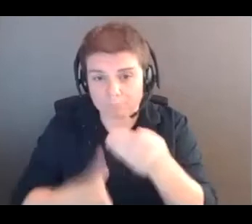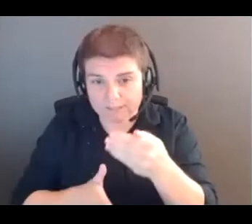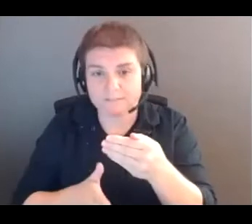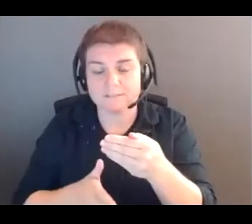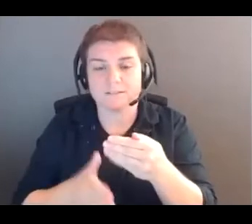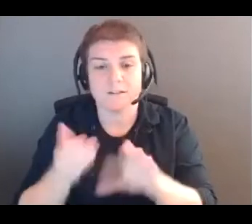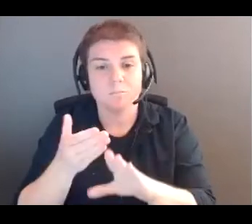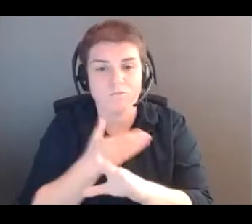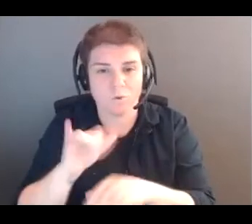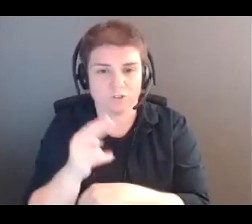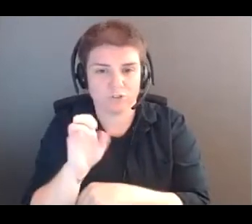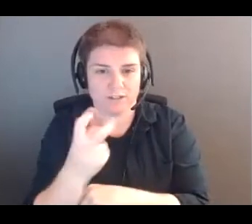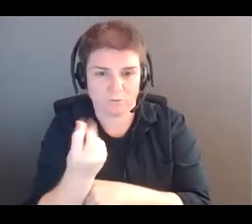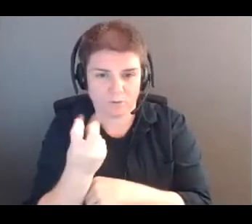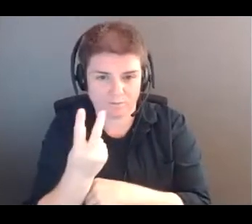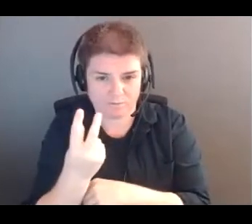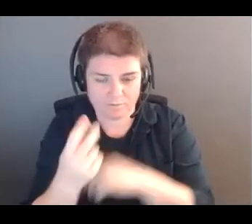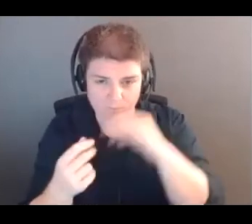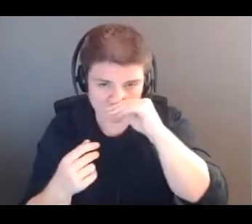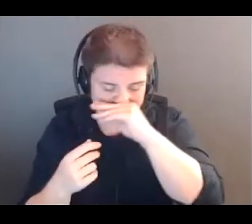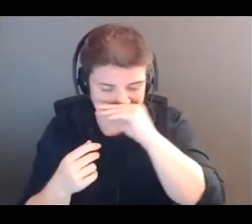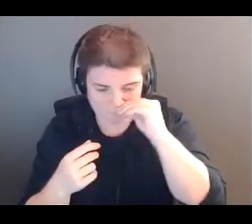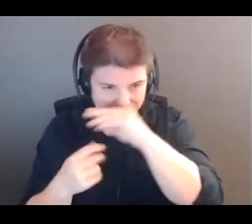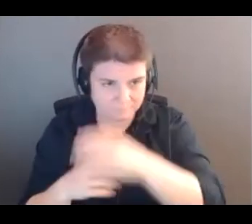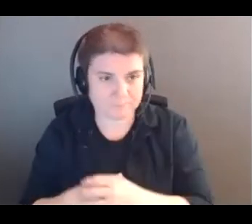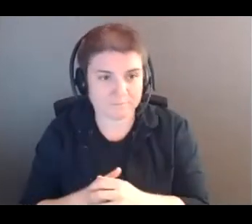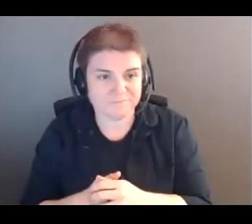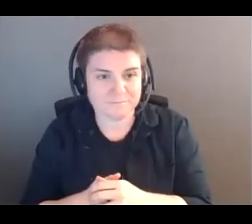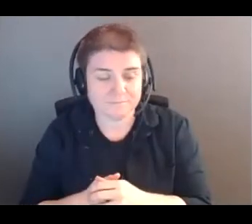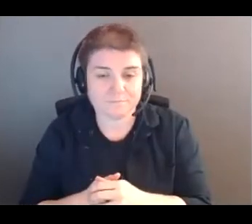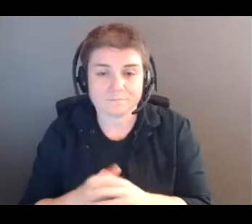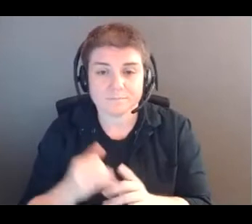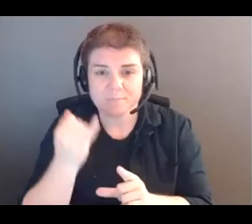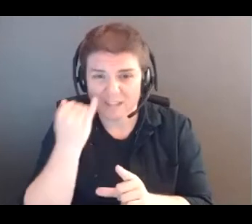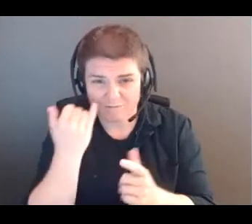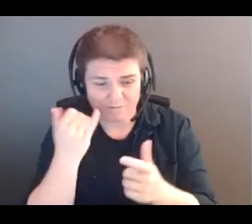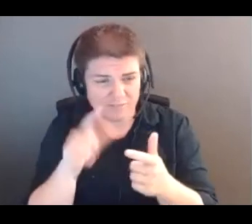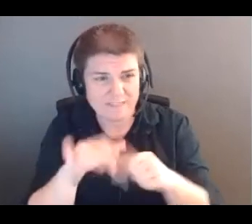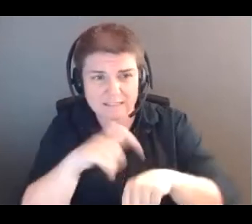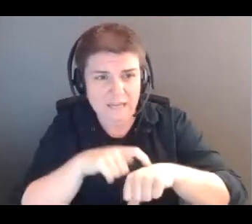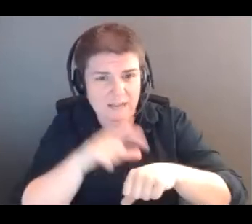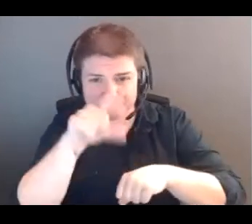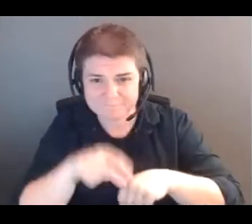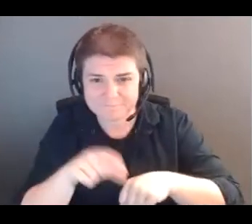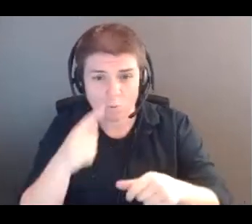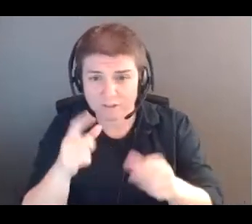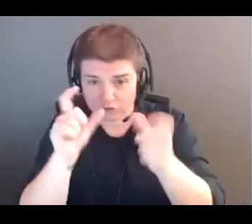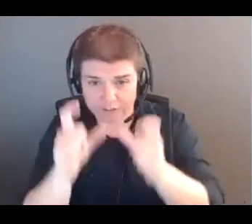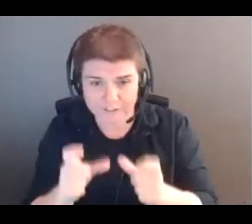of July 12. If anything regarding this program timeline must shift, applicants will be notified